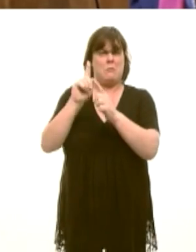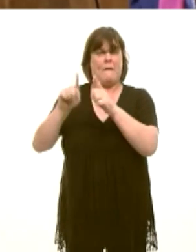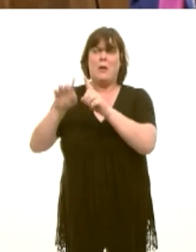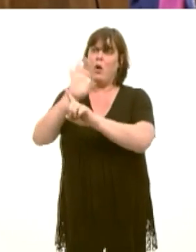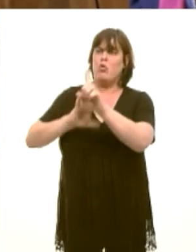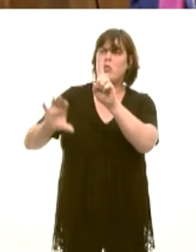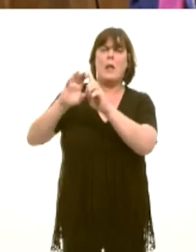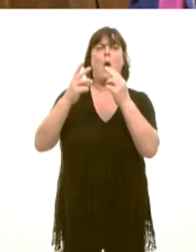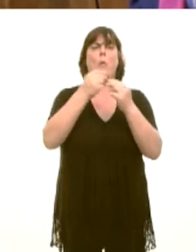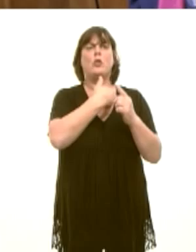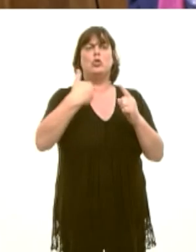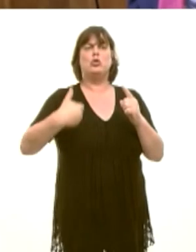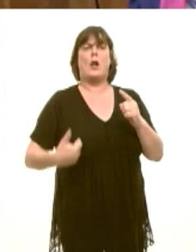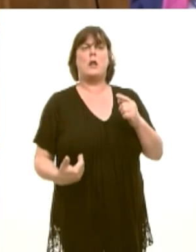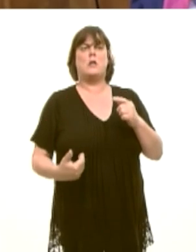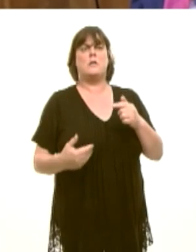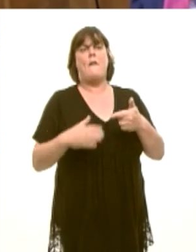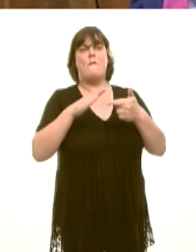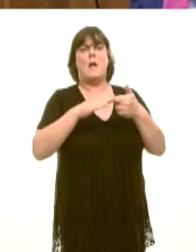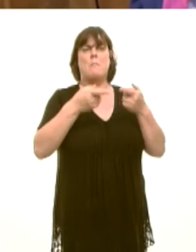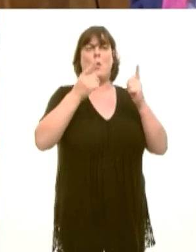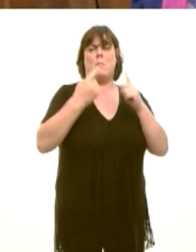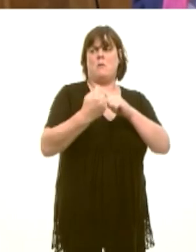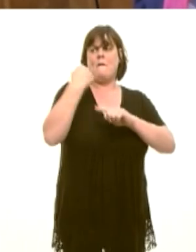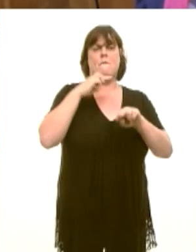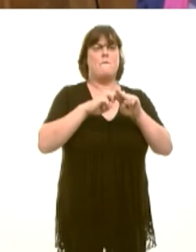with one of the Chinese vice-premiers on Fridayóand one of the issues thatís always raised is